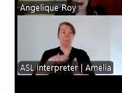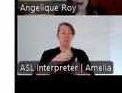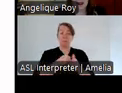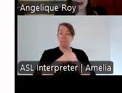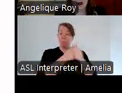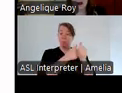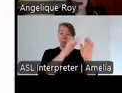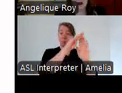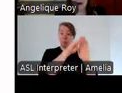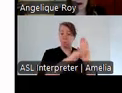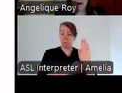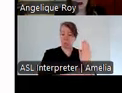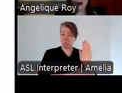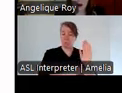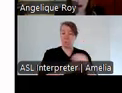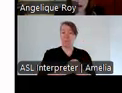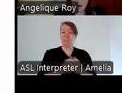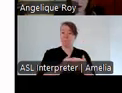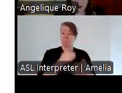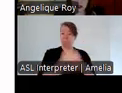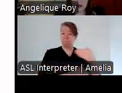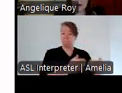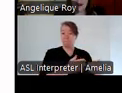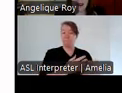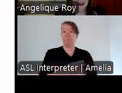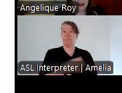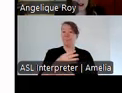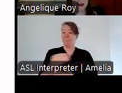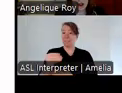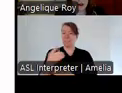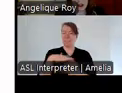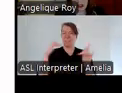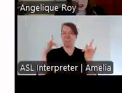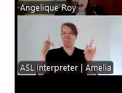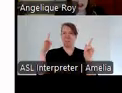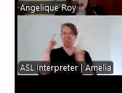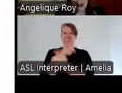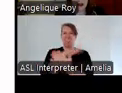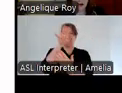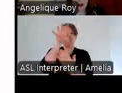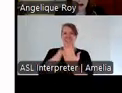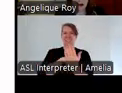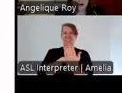Icons can also simplify complex information, making it easier to understand and aid in recall.